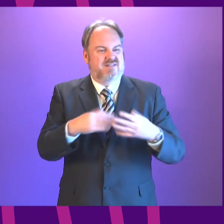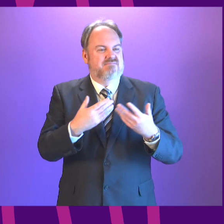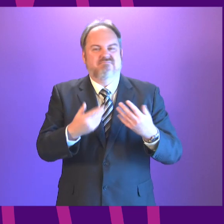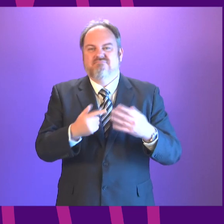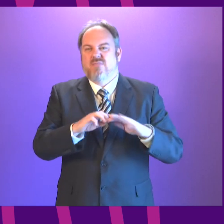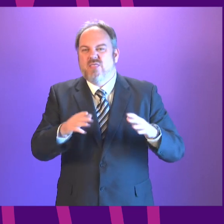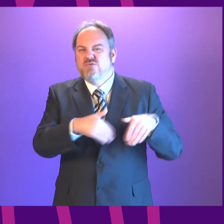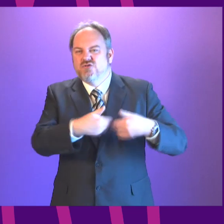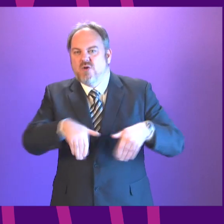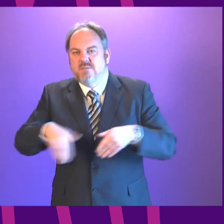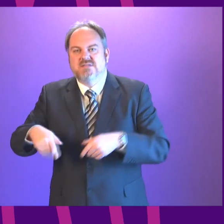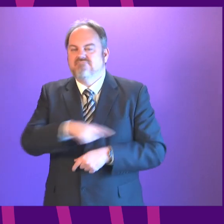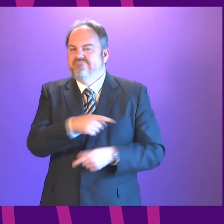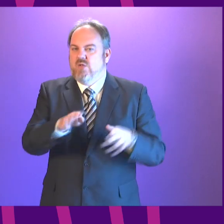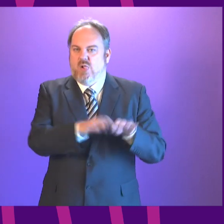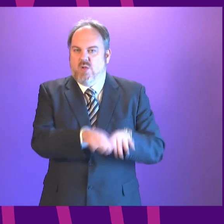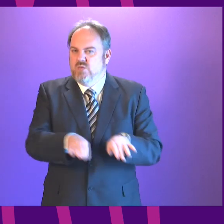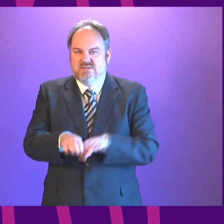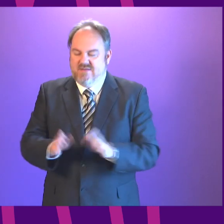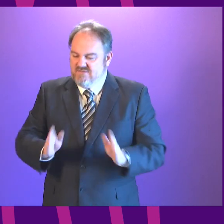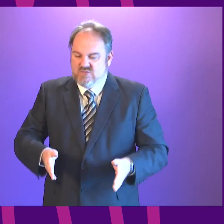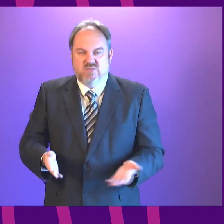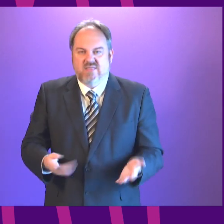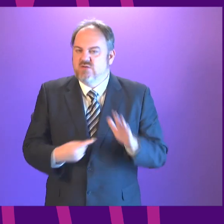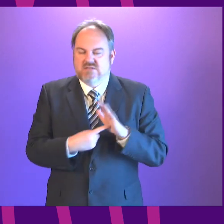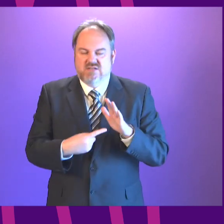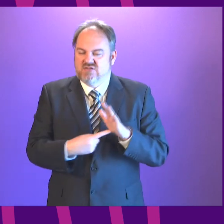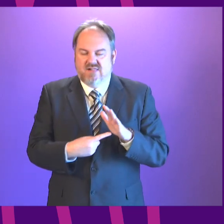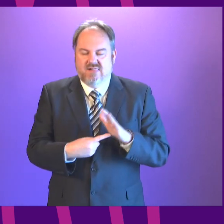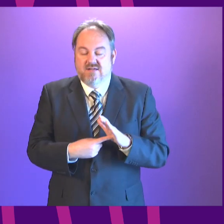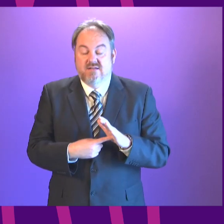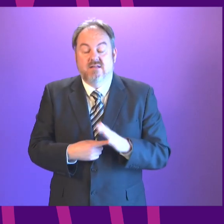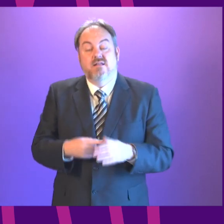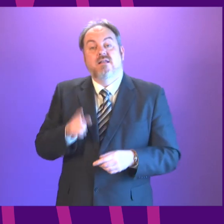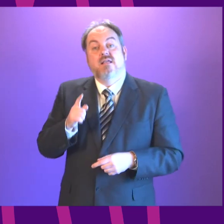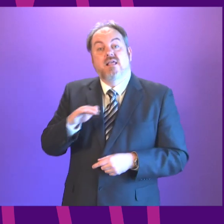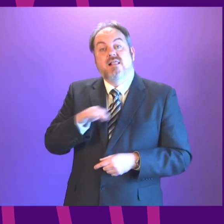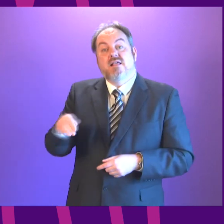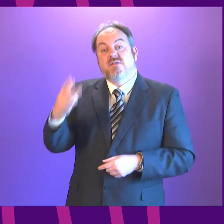exception of click and collect. Secondly, in level 3 and level 4, the law currently